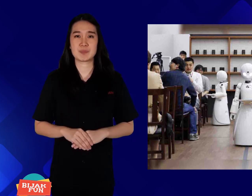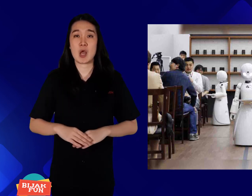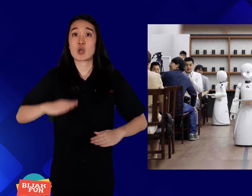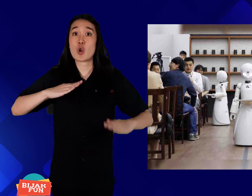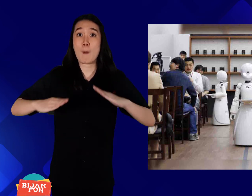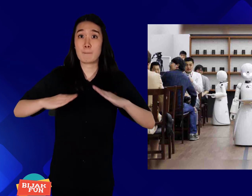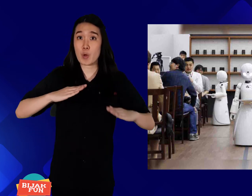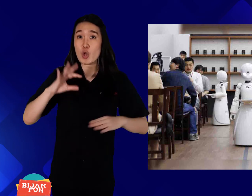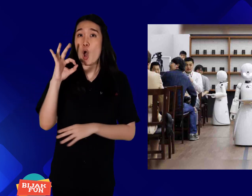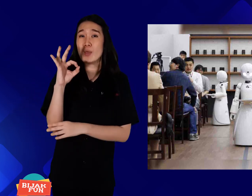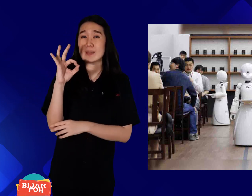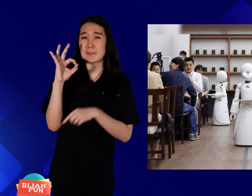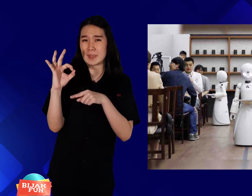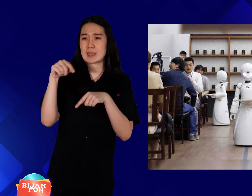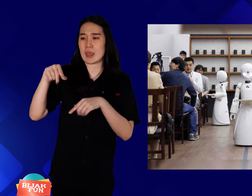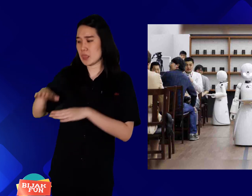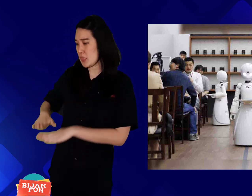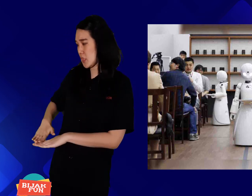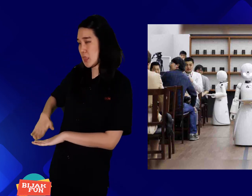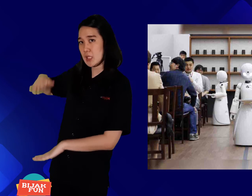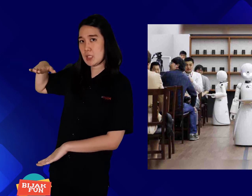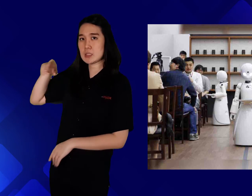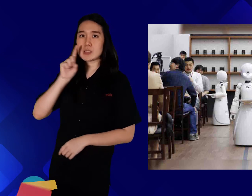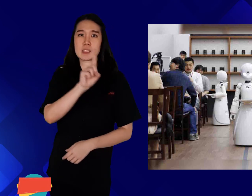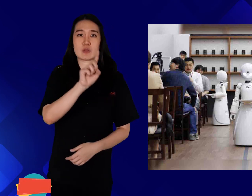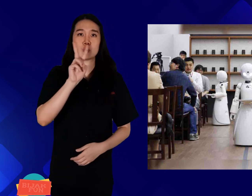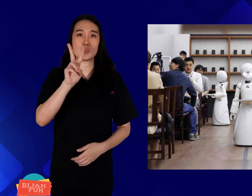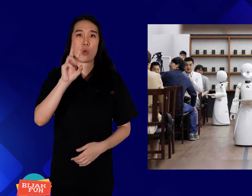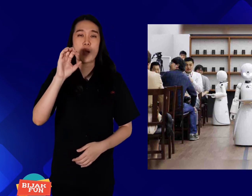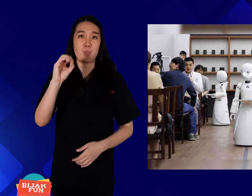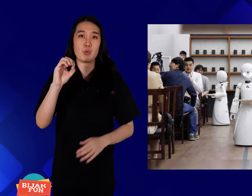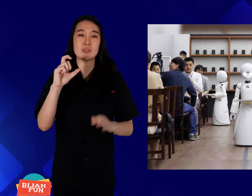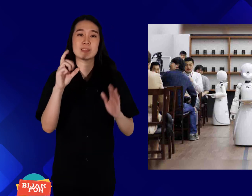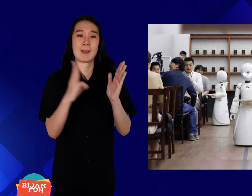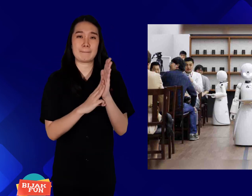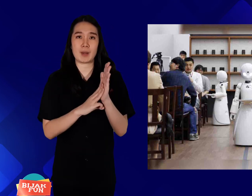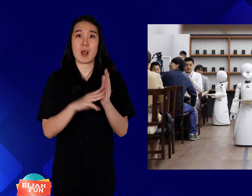Robot Orihime is 120 cm tall.